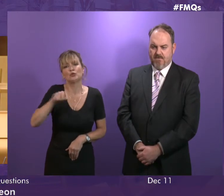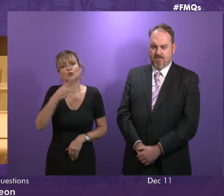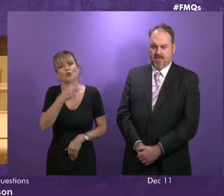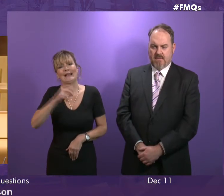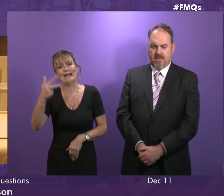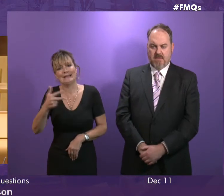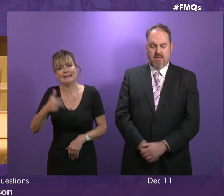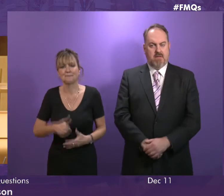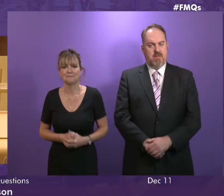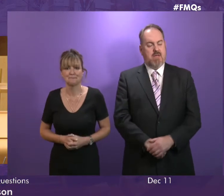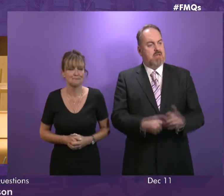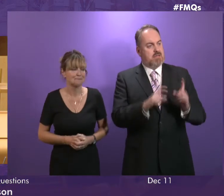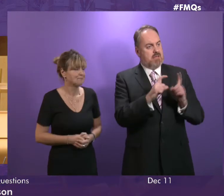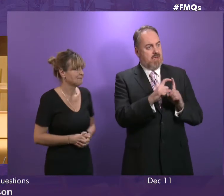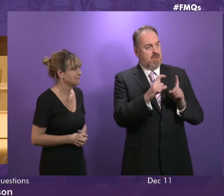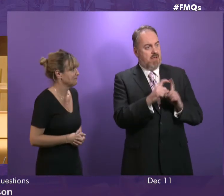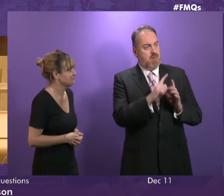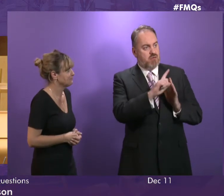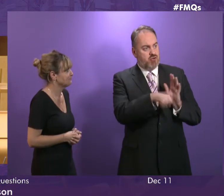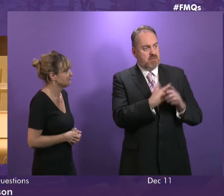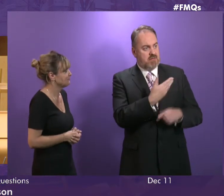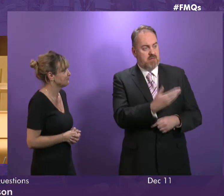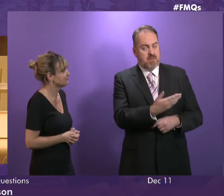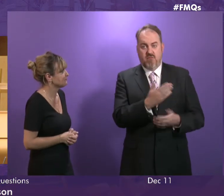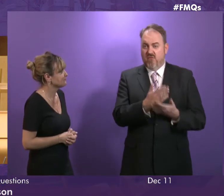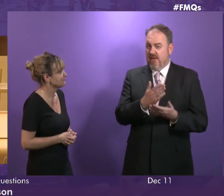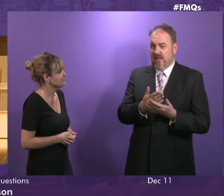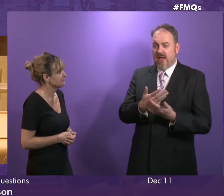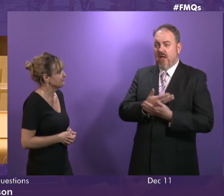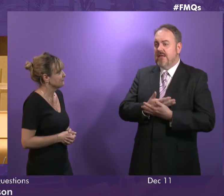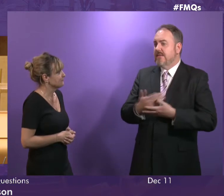The comprehensive principle means that pupils should have the same opportunities, regardless